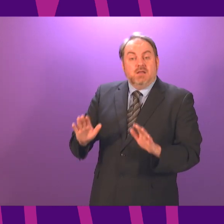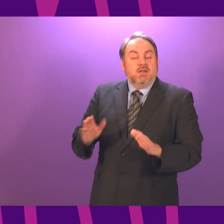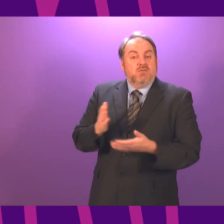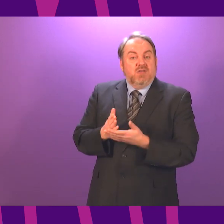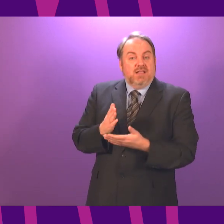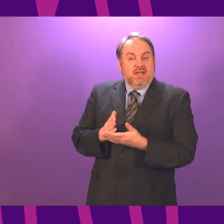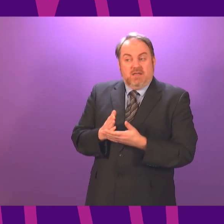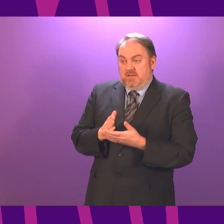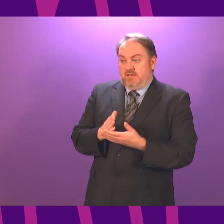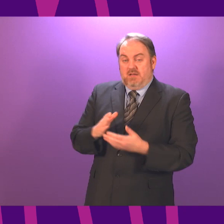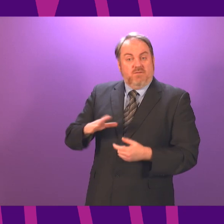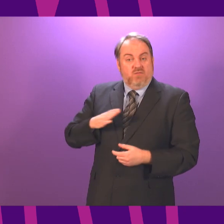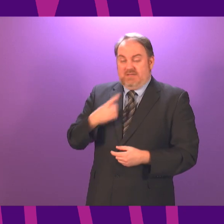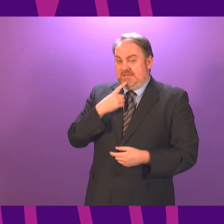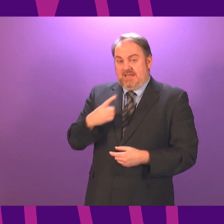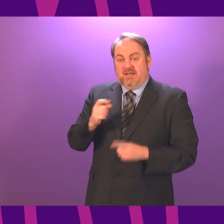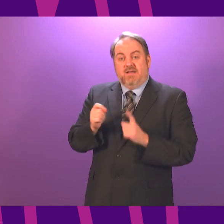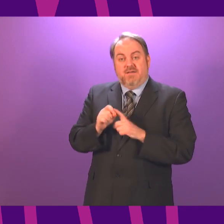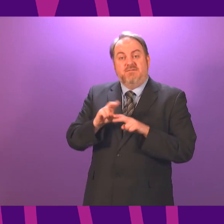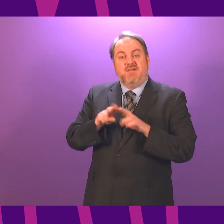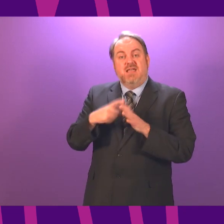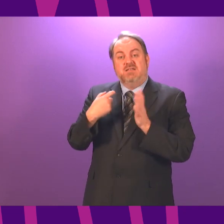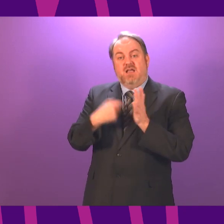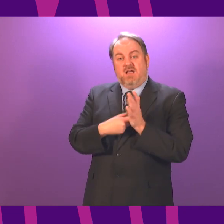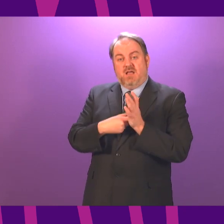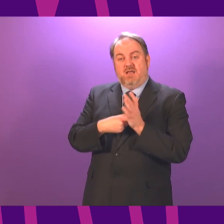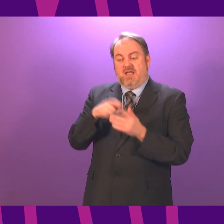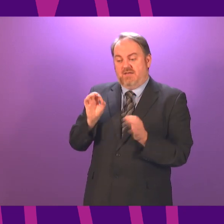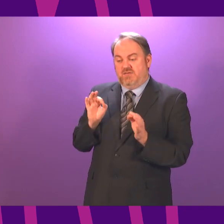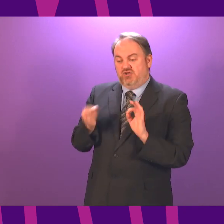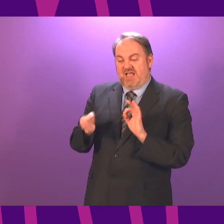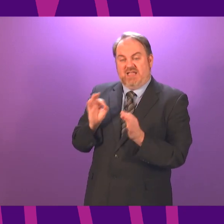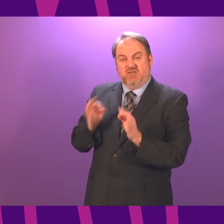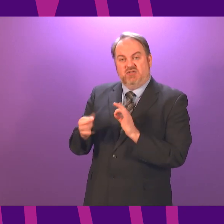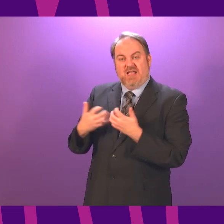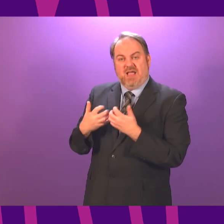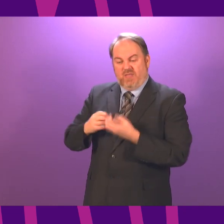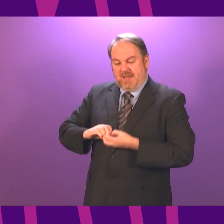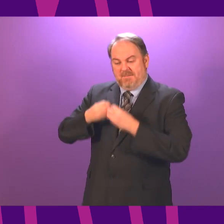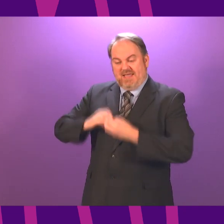of public record—Pfizer has rephased its manufacturing. That will not result in the